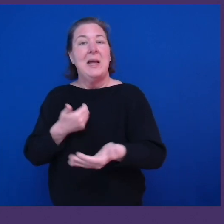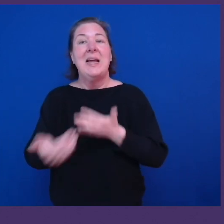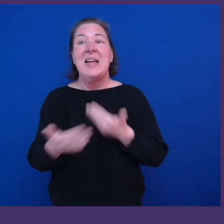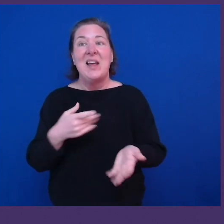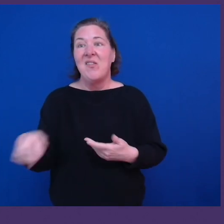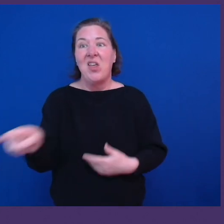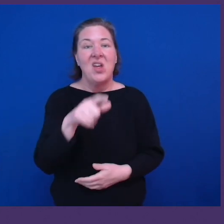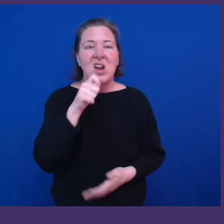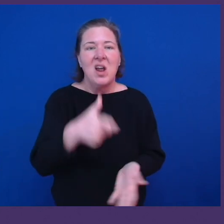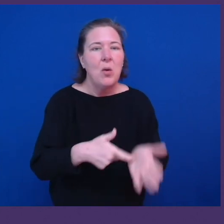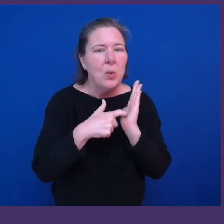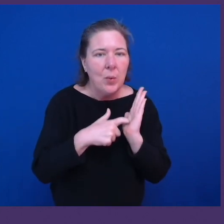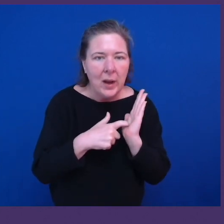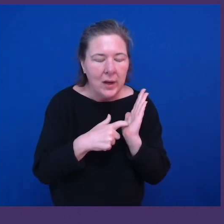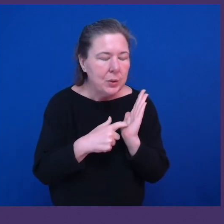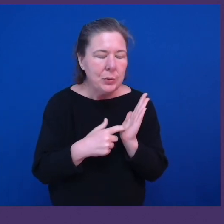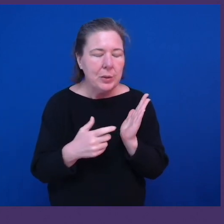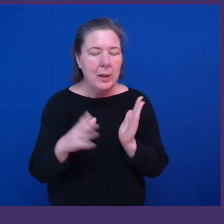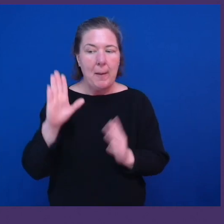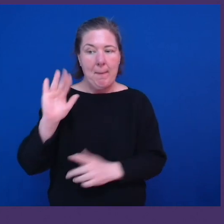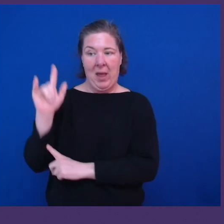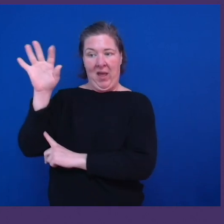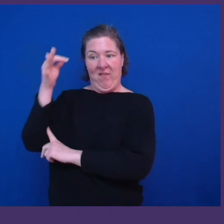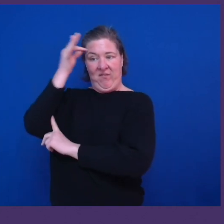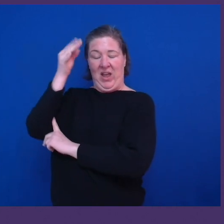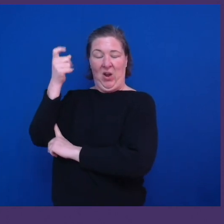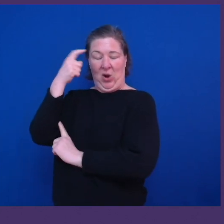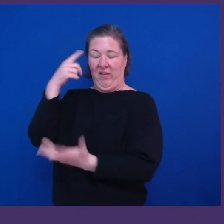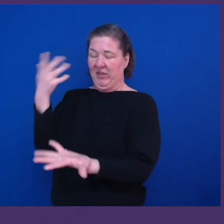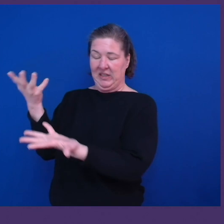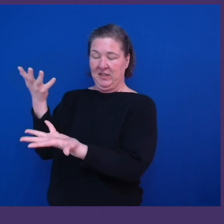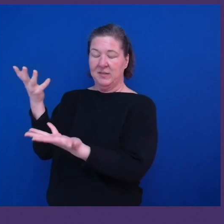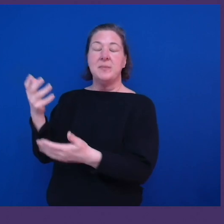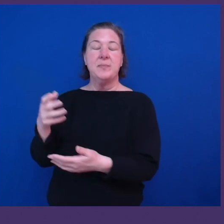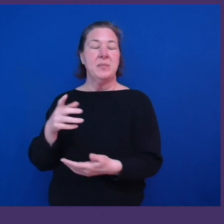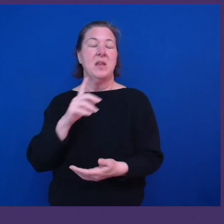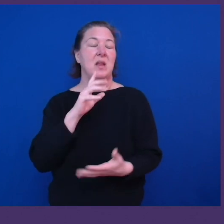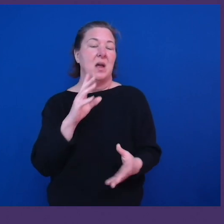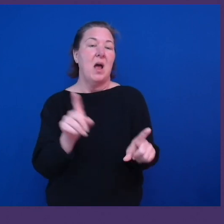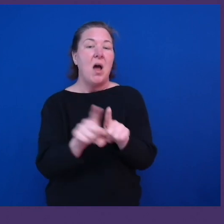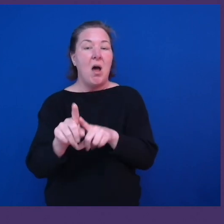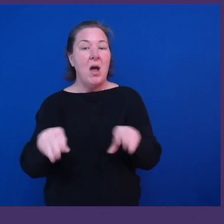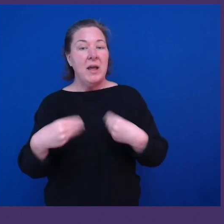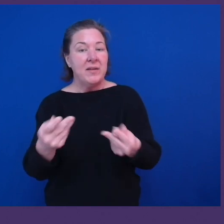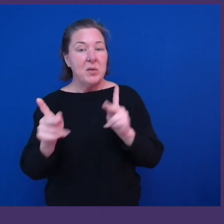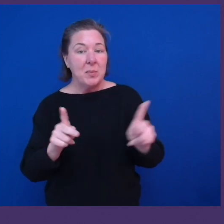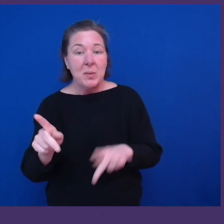to by the federal government. It also gives people with disabilities a tool to say,